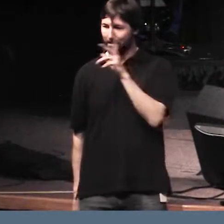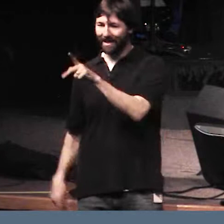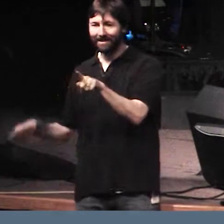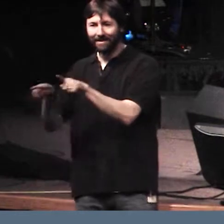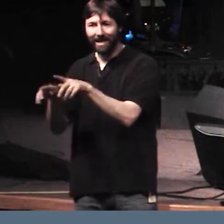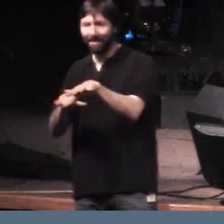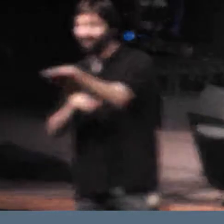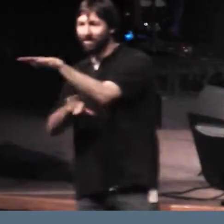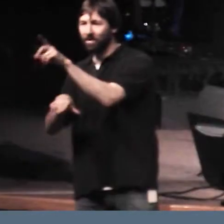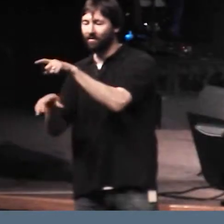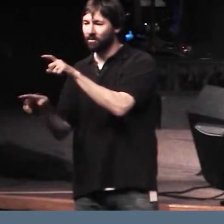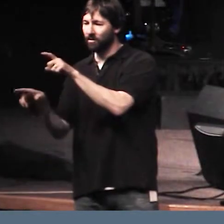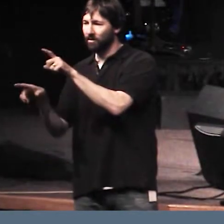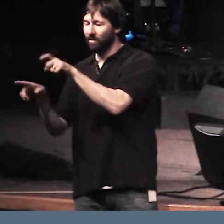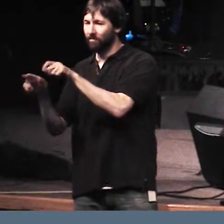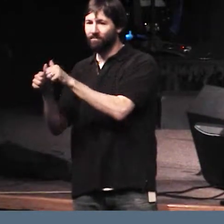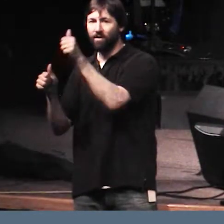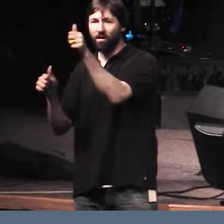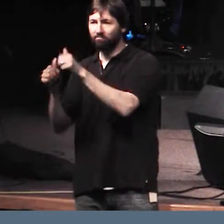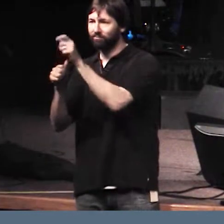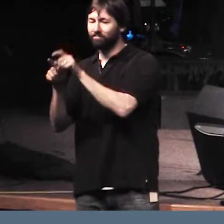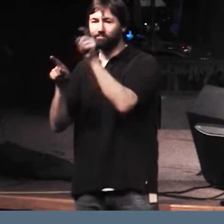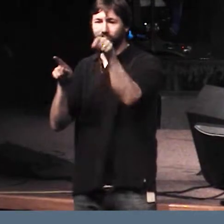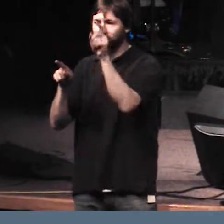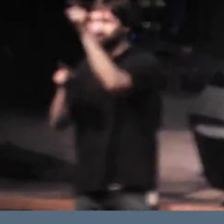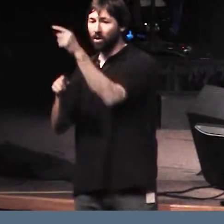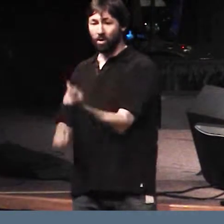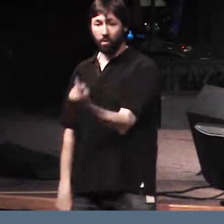actually they were supposed to go a great distance away and that way one person is really not